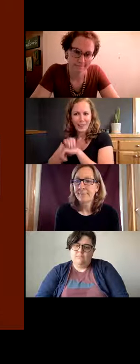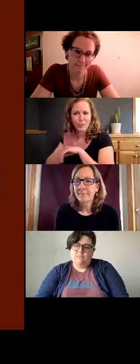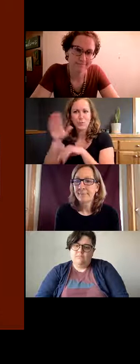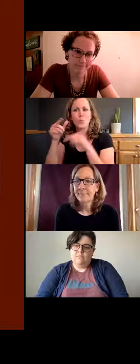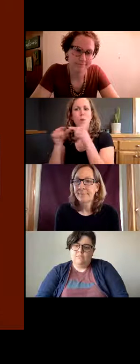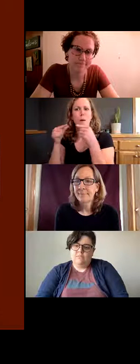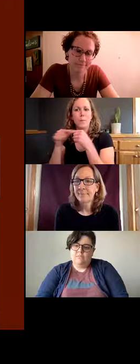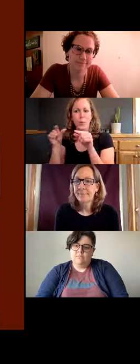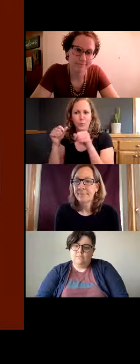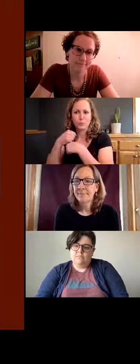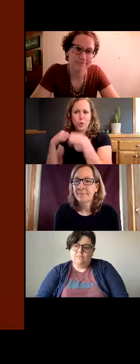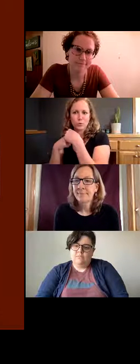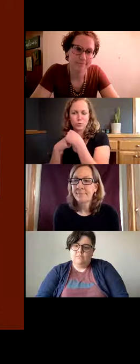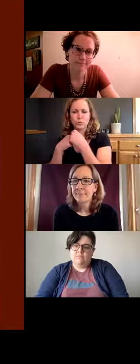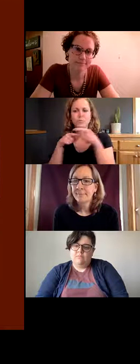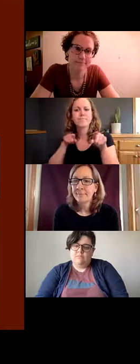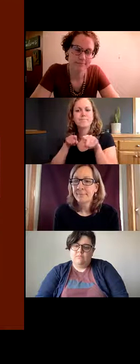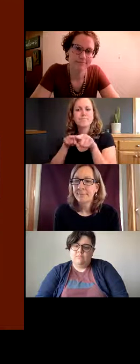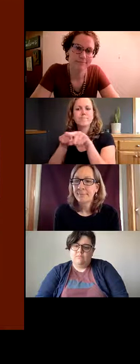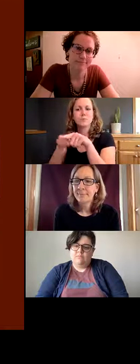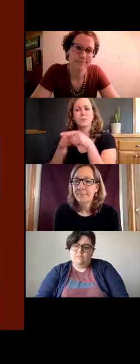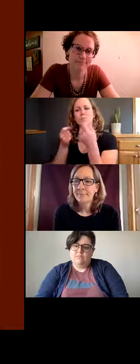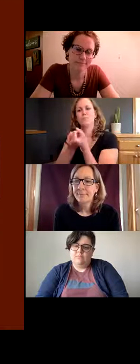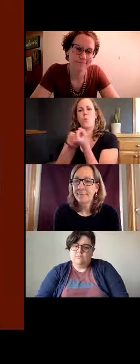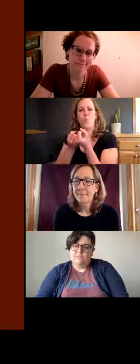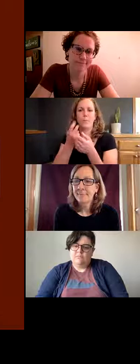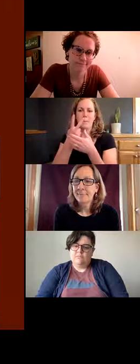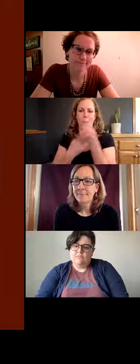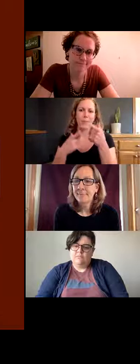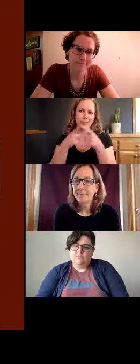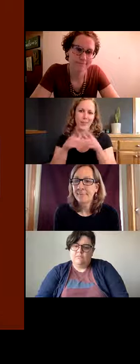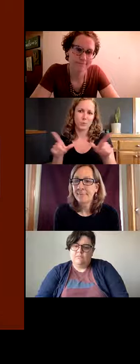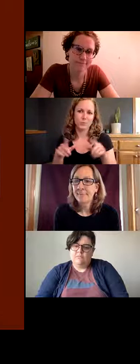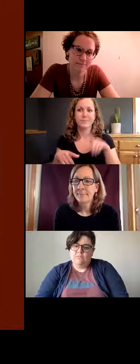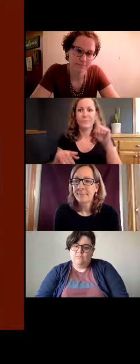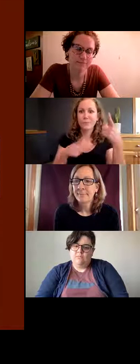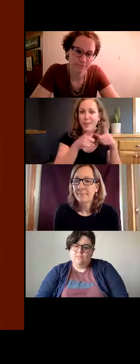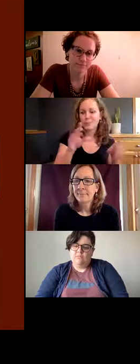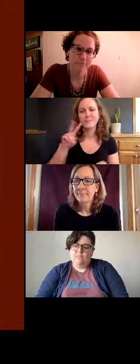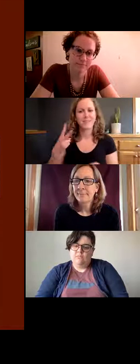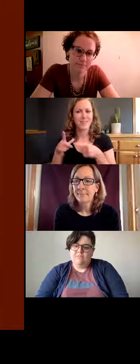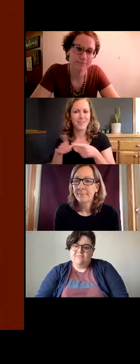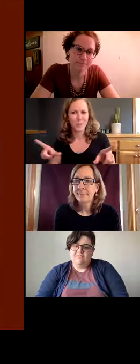make that correlate to their English structure so it gives the support and parallels. And